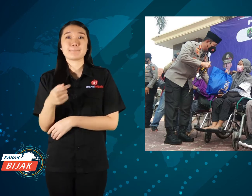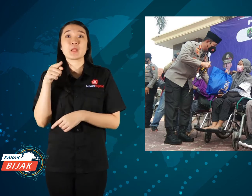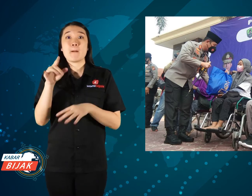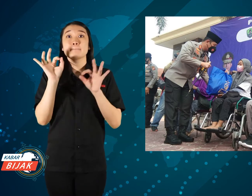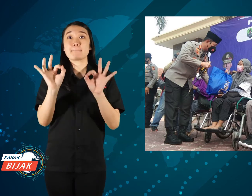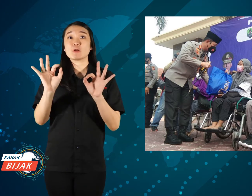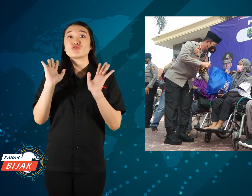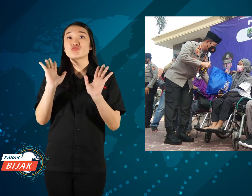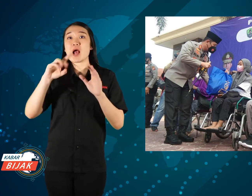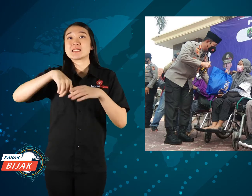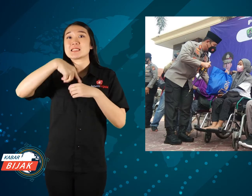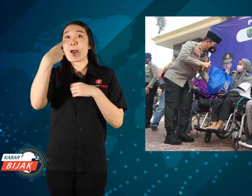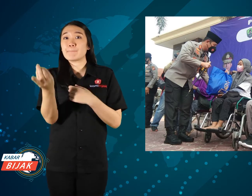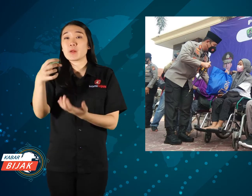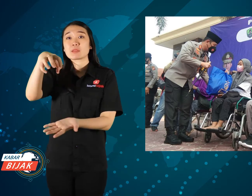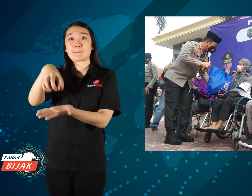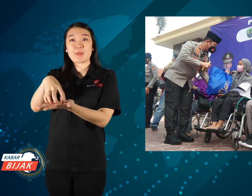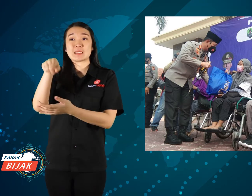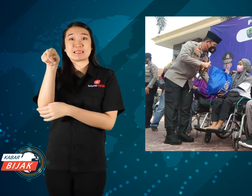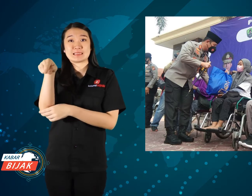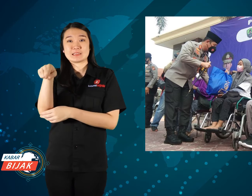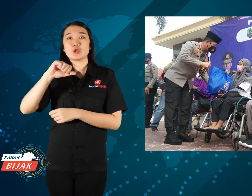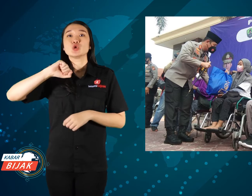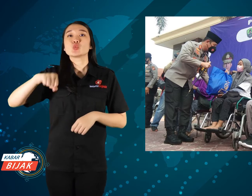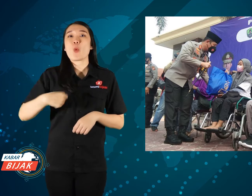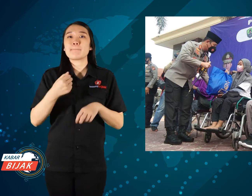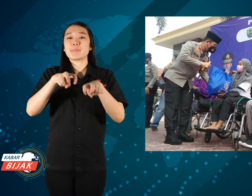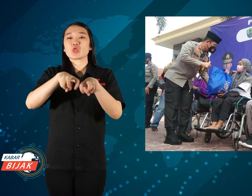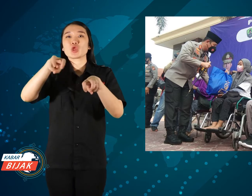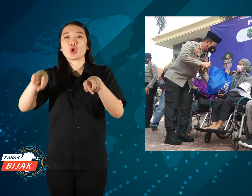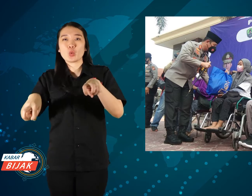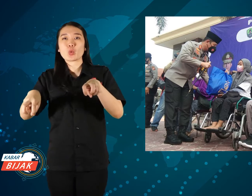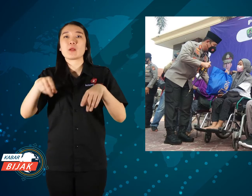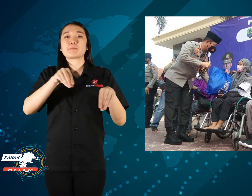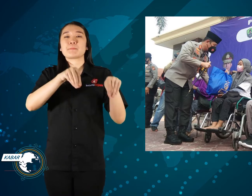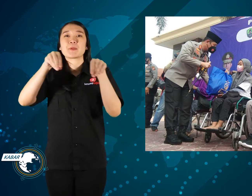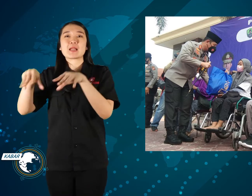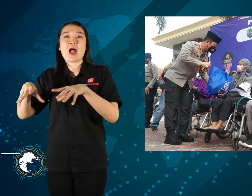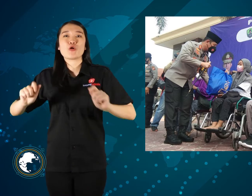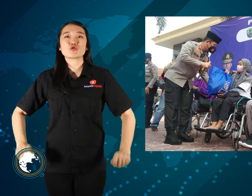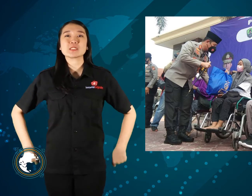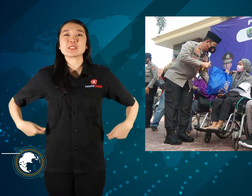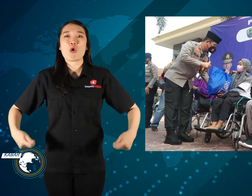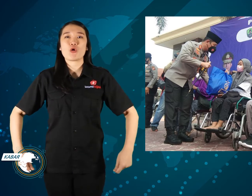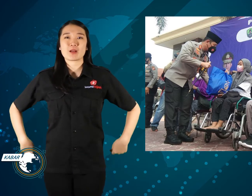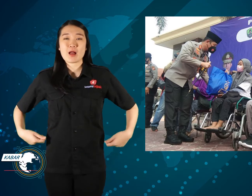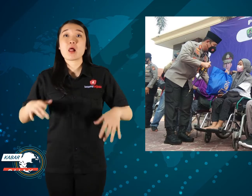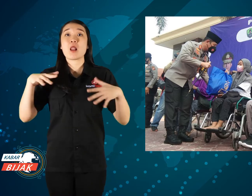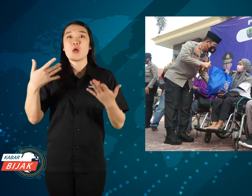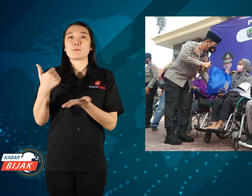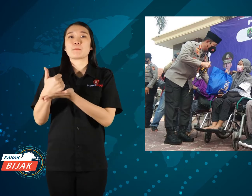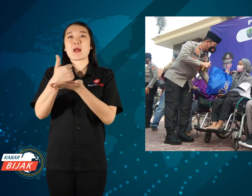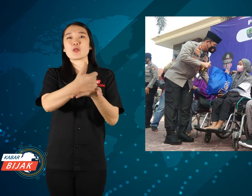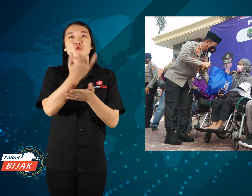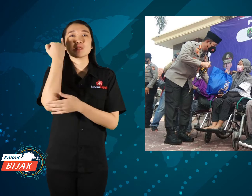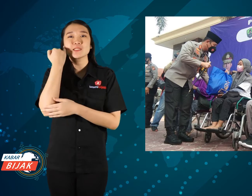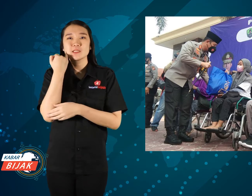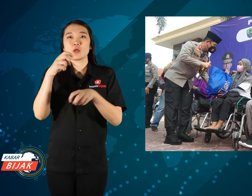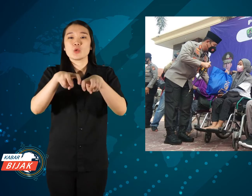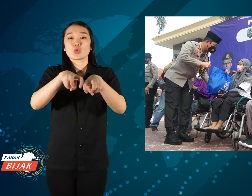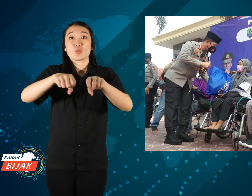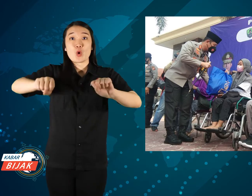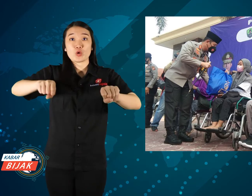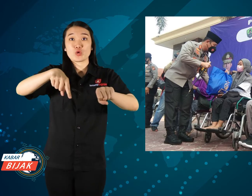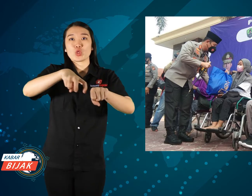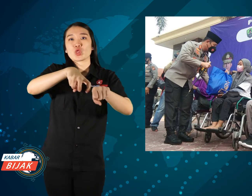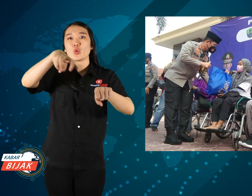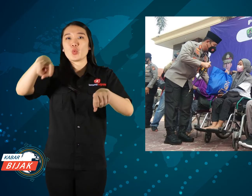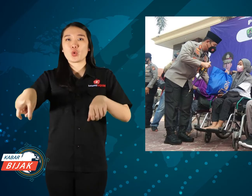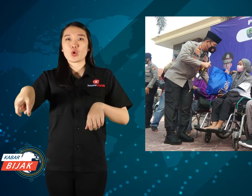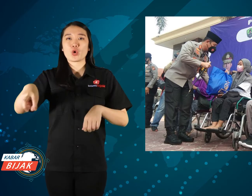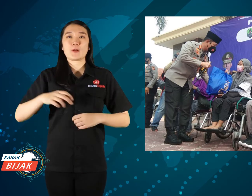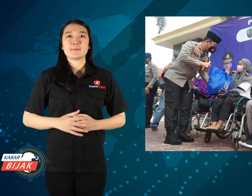When he arrived at the place, Subairi got down and changed his seat into a wheelchair and help Devi, his wife get off the motorbike.